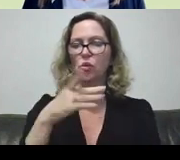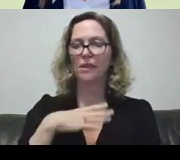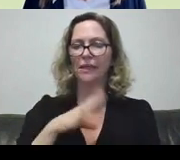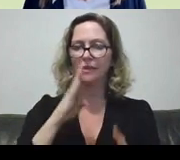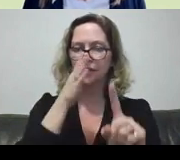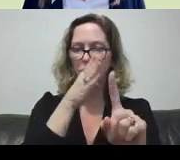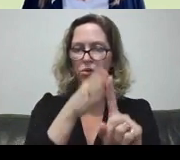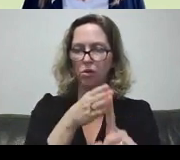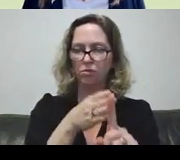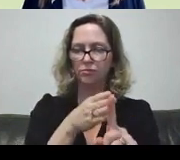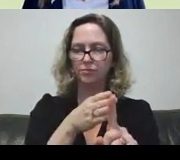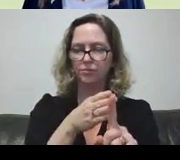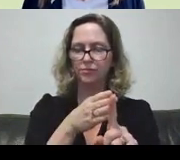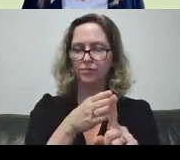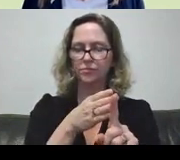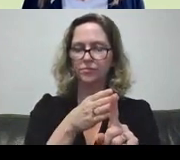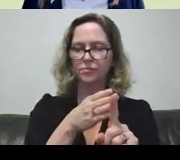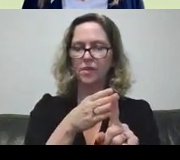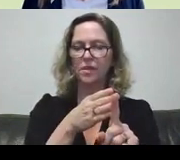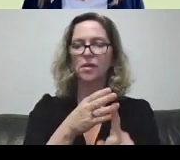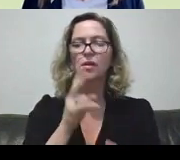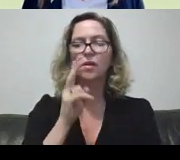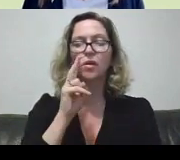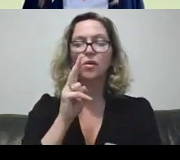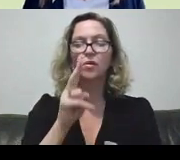the scheduled review in order to determine any need for additional